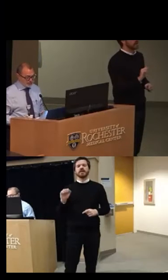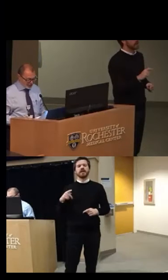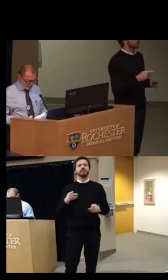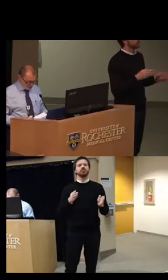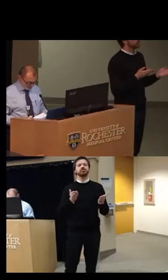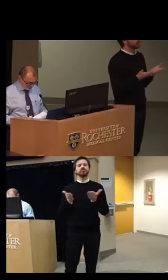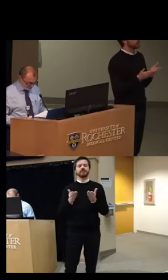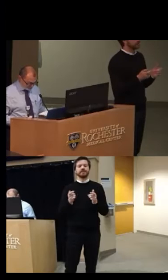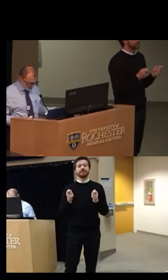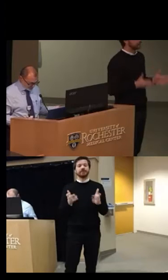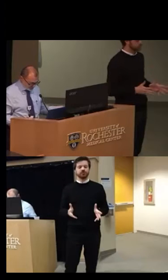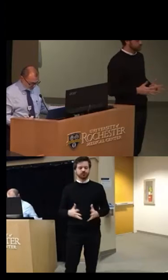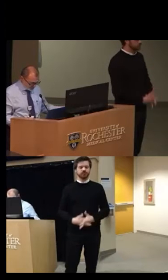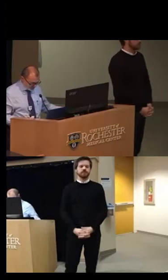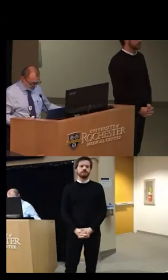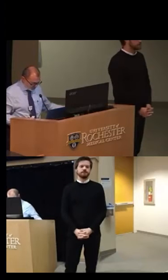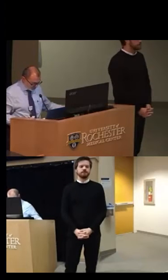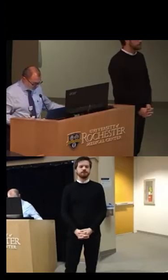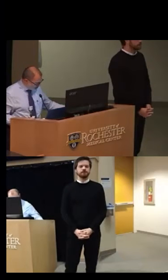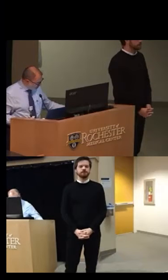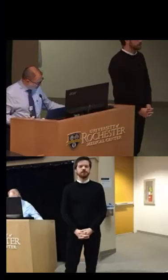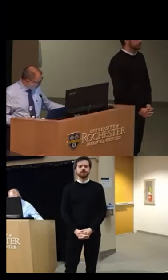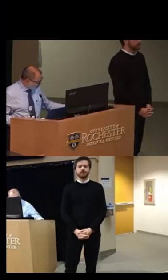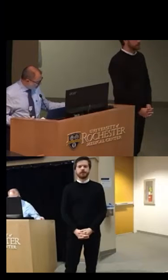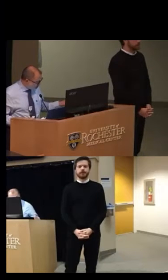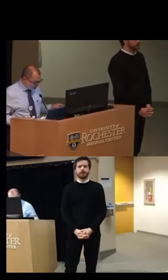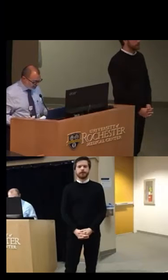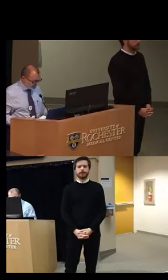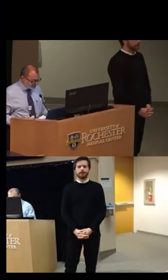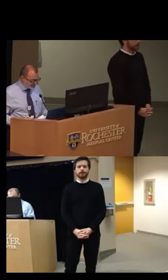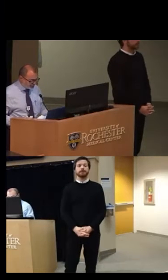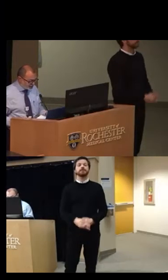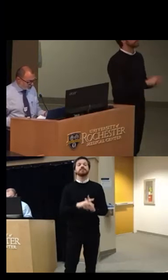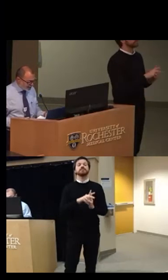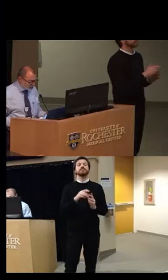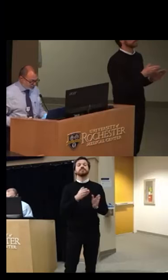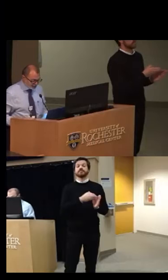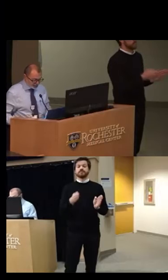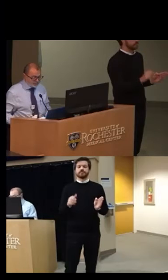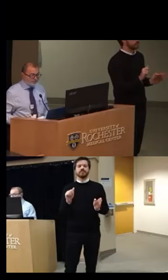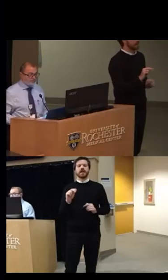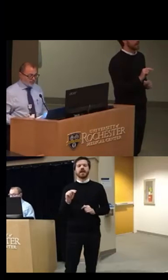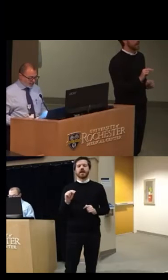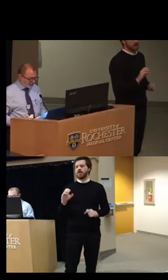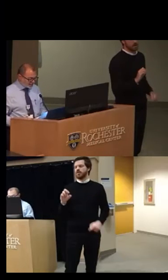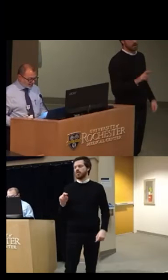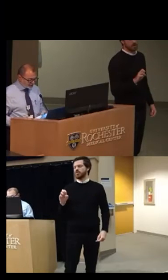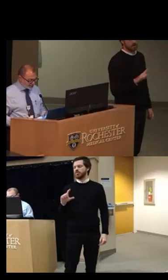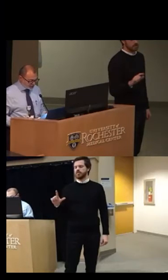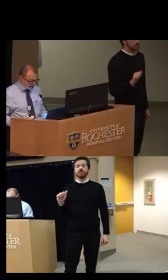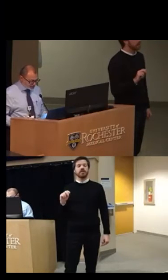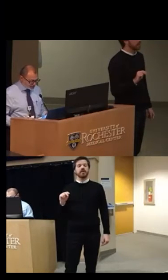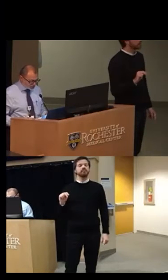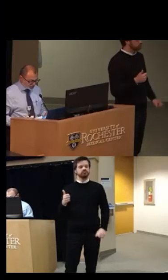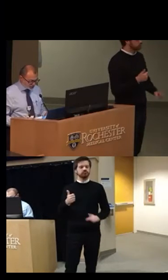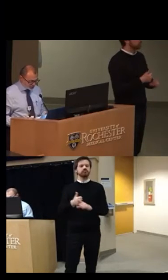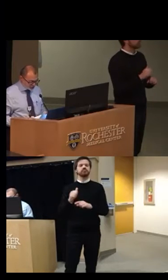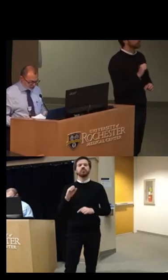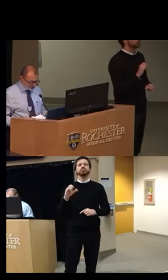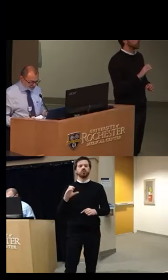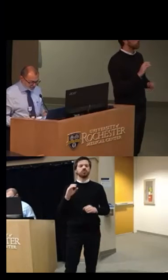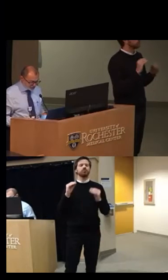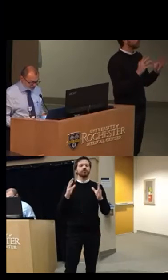manager joining Janine is Dr an Cornell and is an assist associate professor of psychiatry